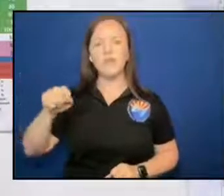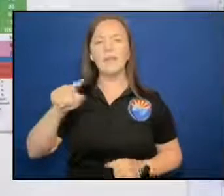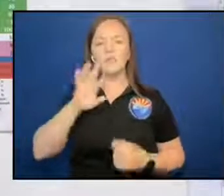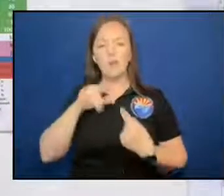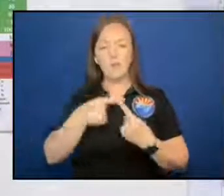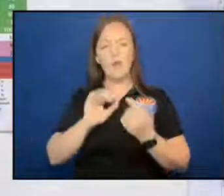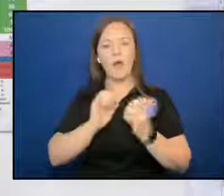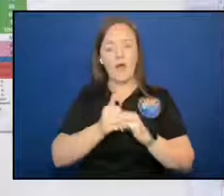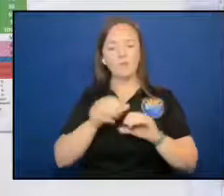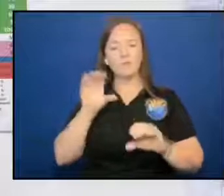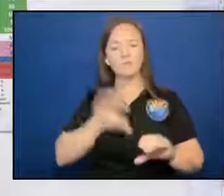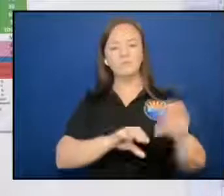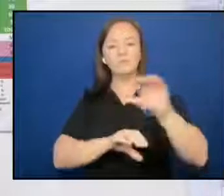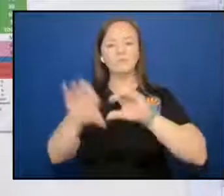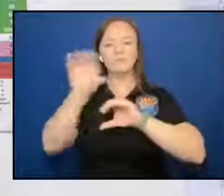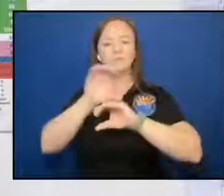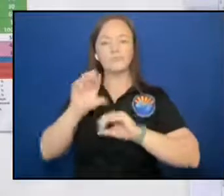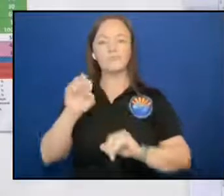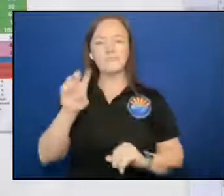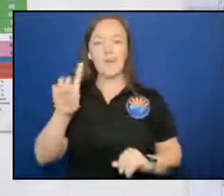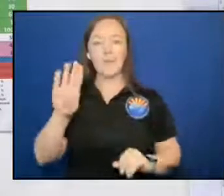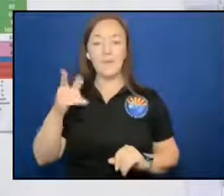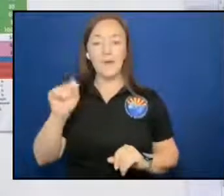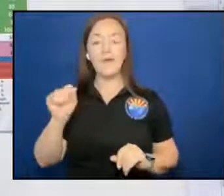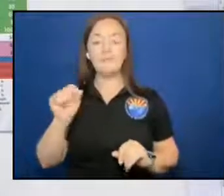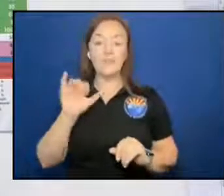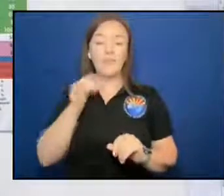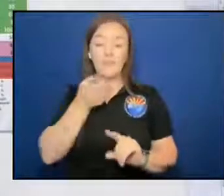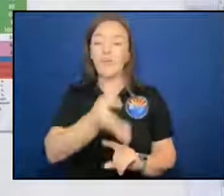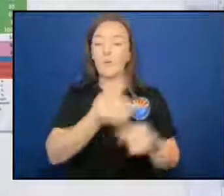THIS YEAR THAT HAVE BEEN EFFECTED BY THE ONGOING WILDFIRES.